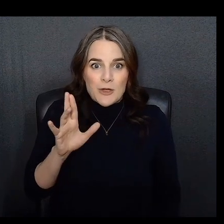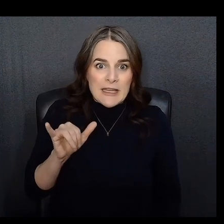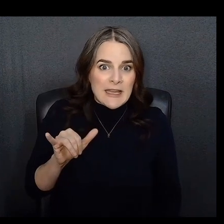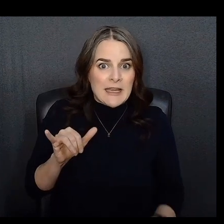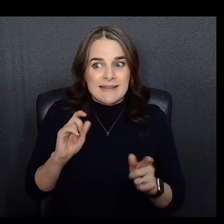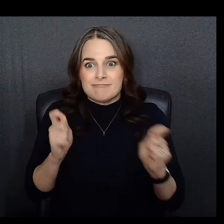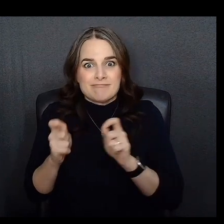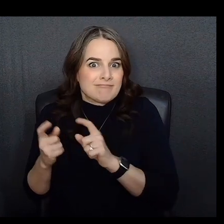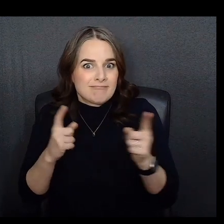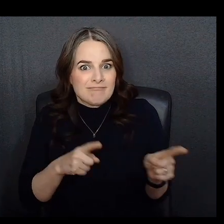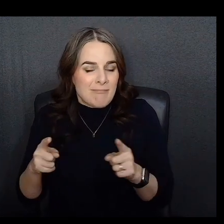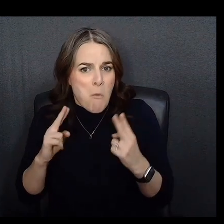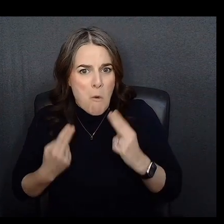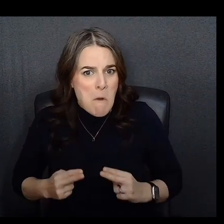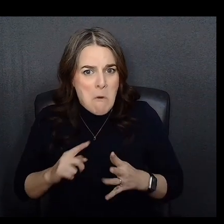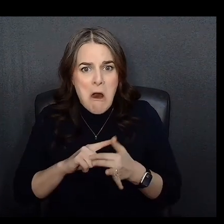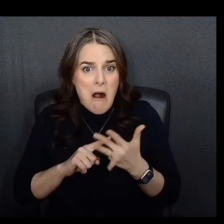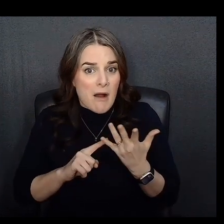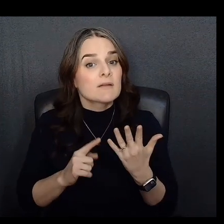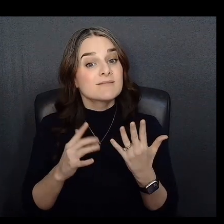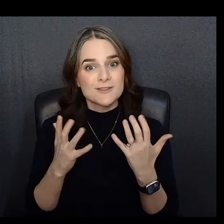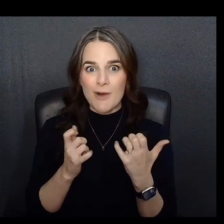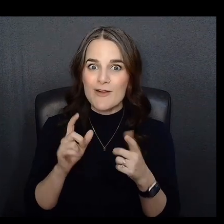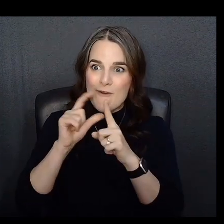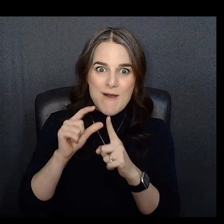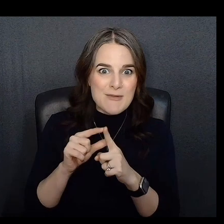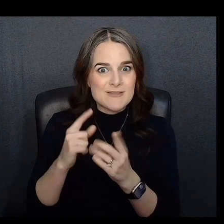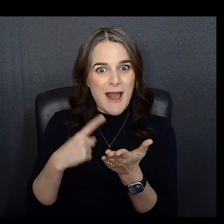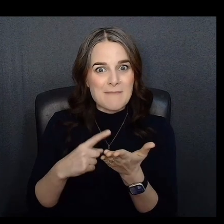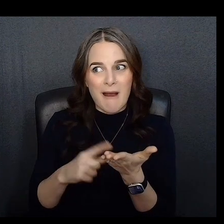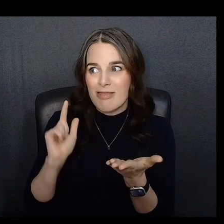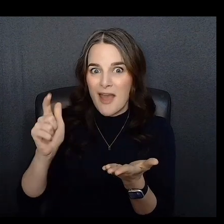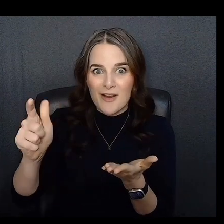And then you still will want that vocabulary to talk about later in life as well.